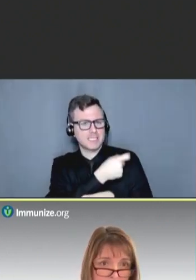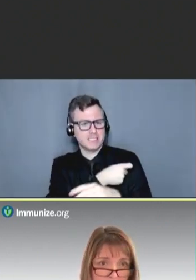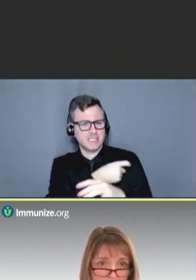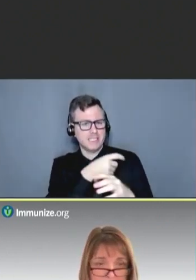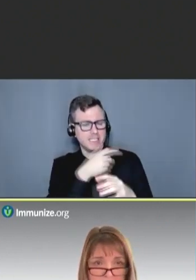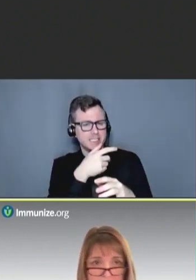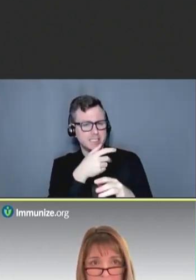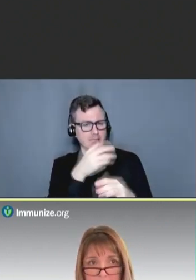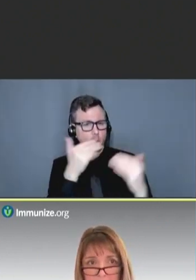vaccination during the pandemic.